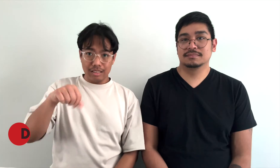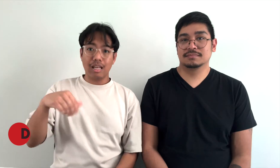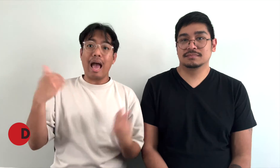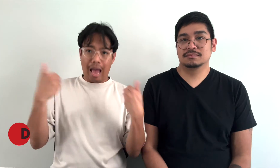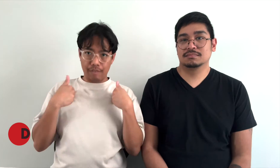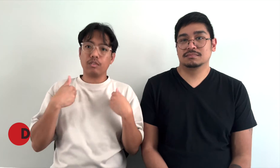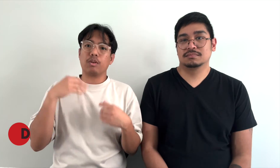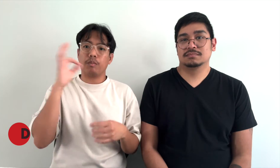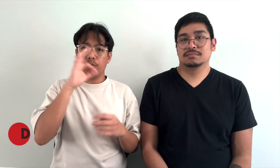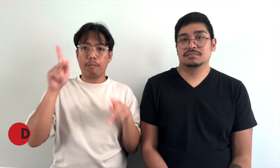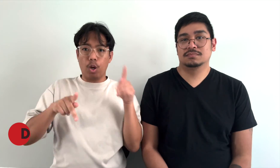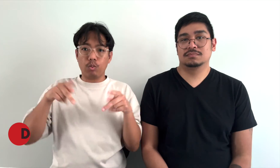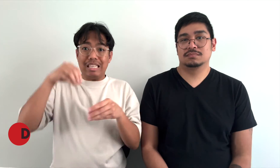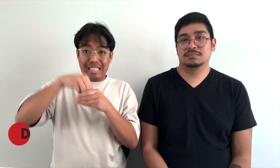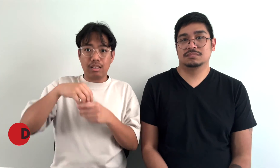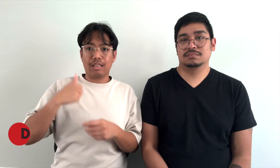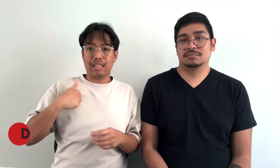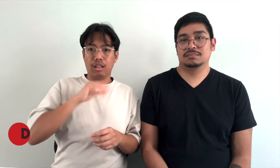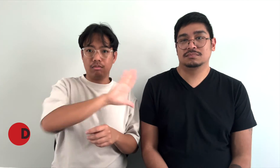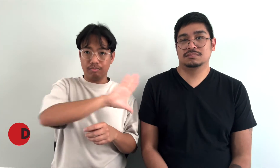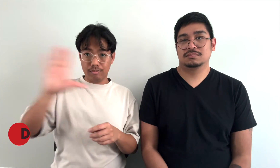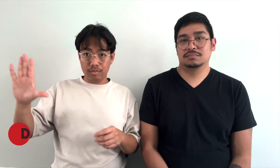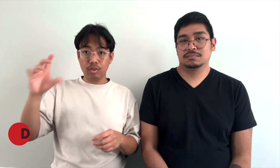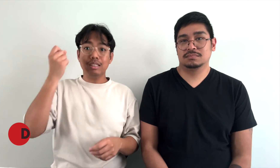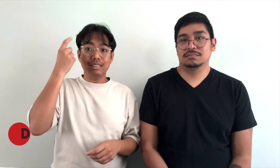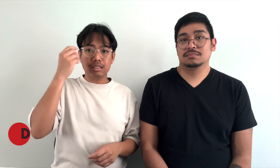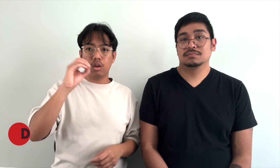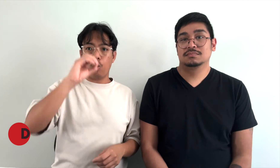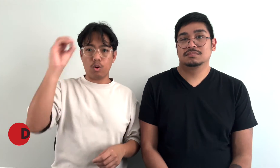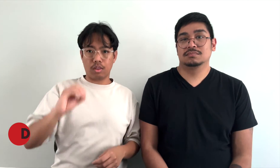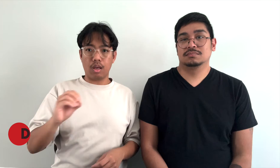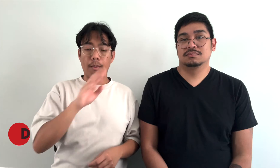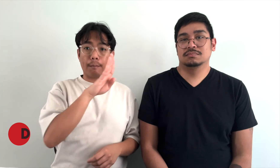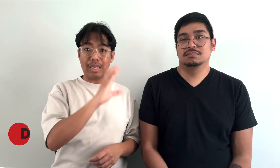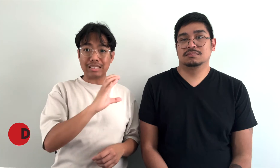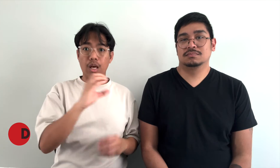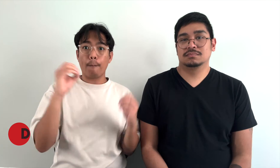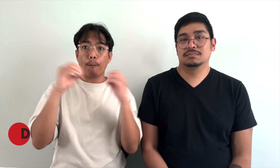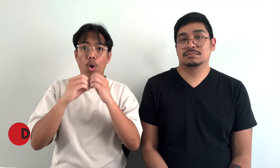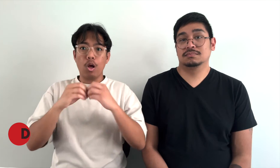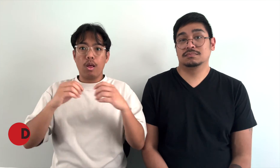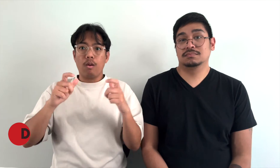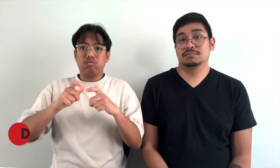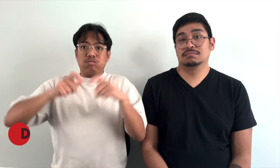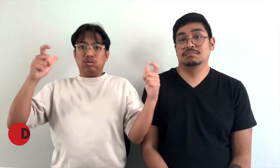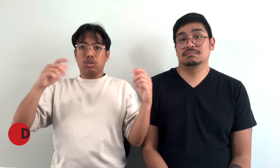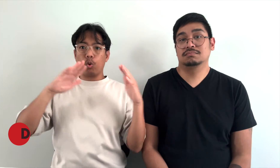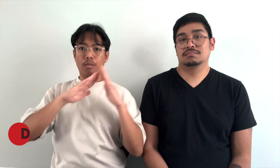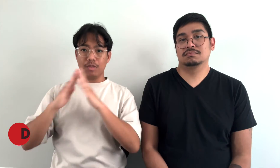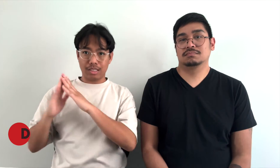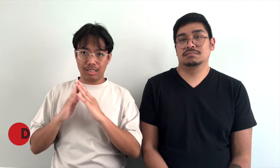Yes, there are many Filipino Deaf people across Canada. Many of them are in Ontario and British Columbia which has larger communities.